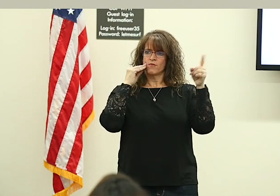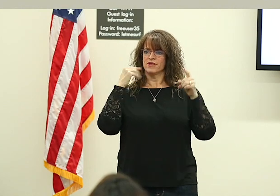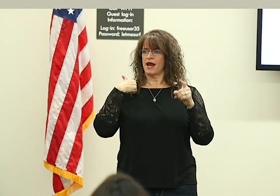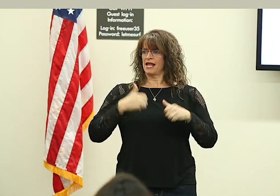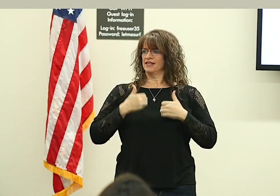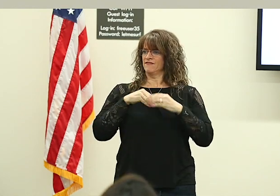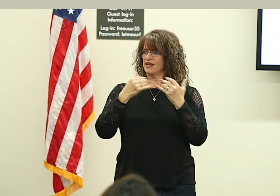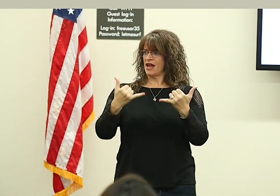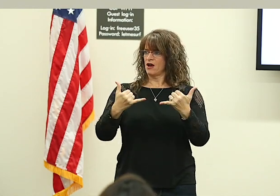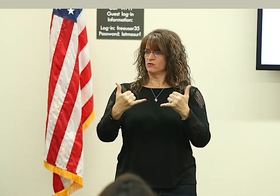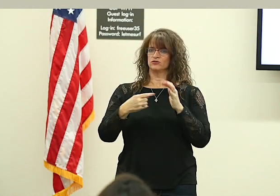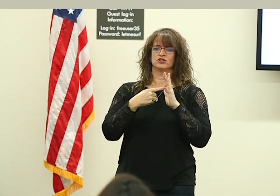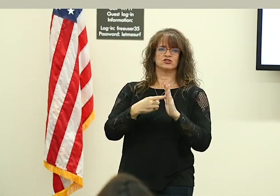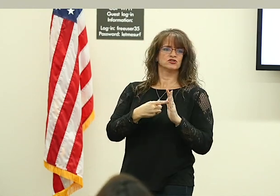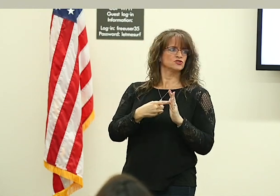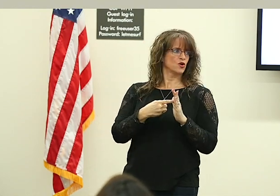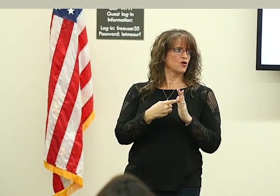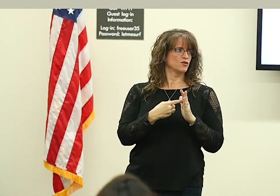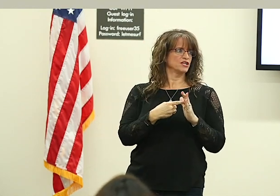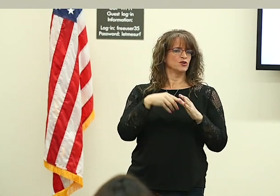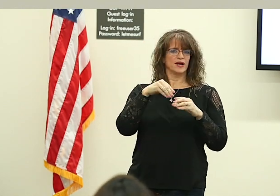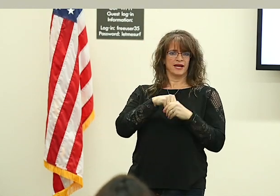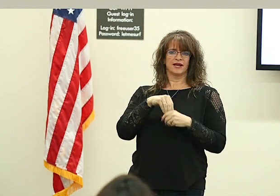Okay, to show that you are all a household. Yeah.